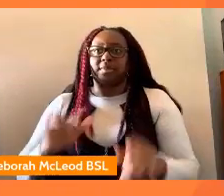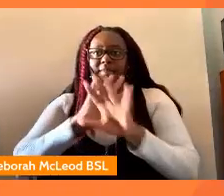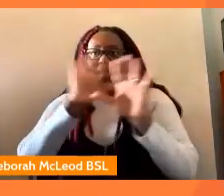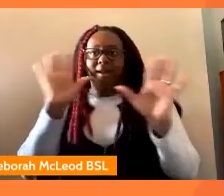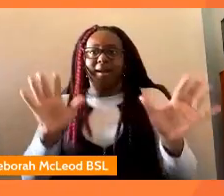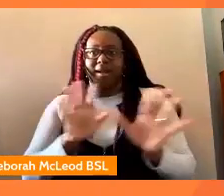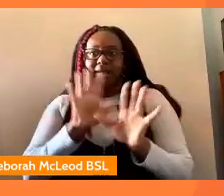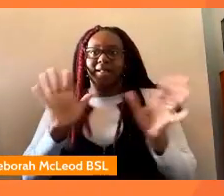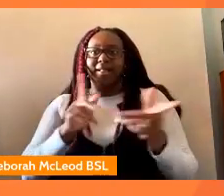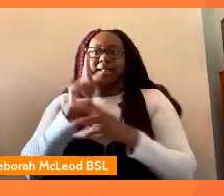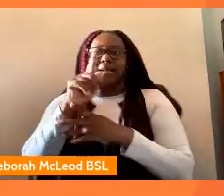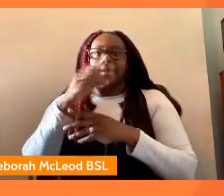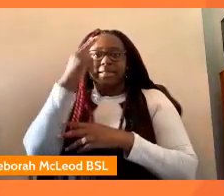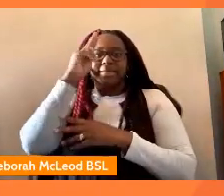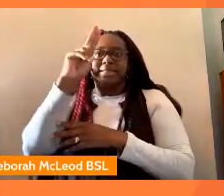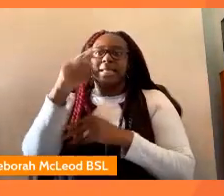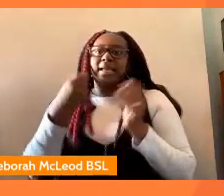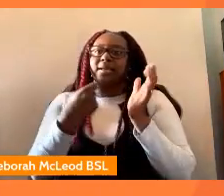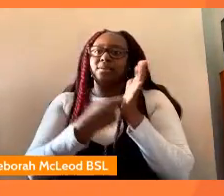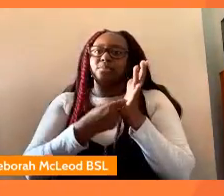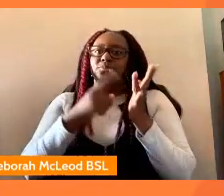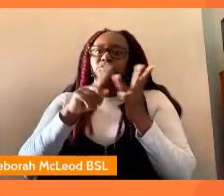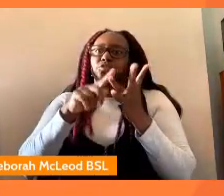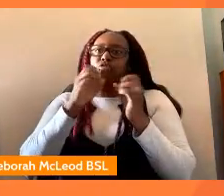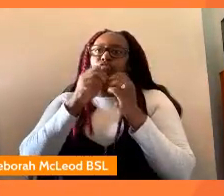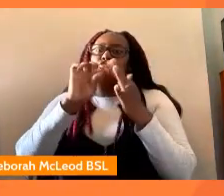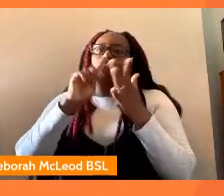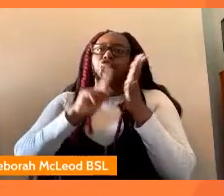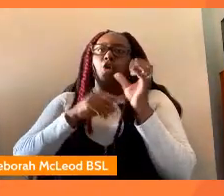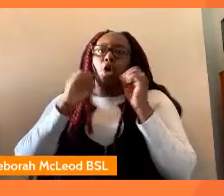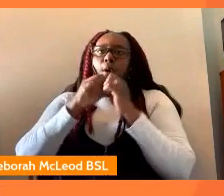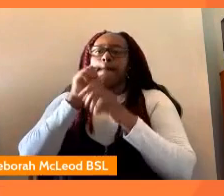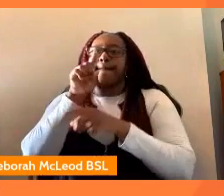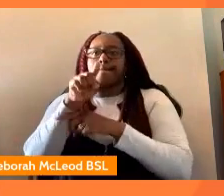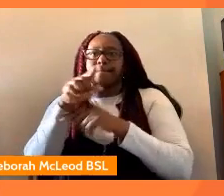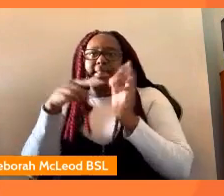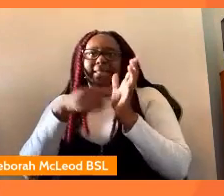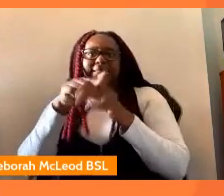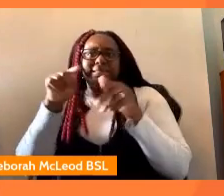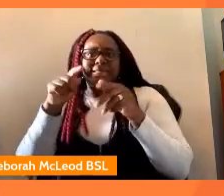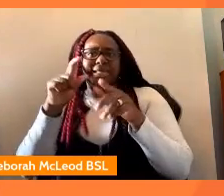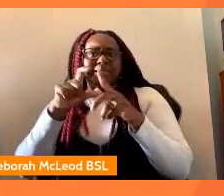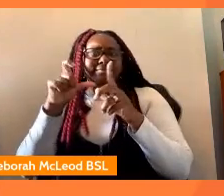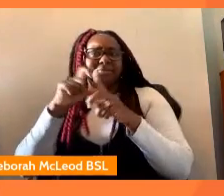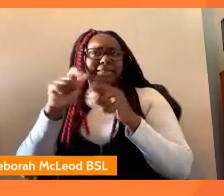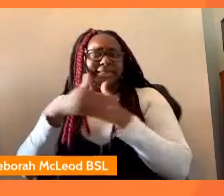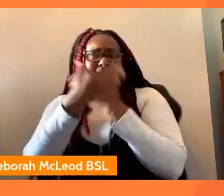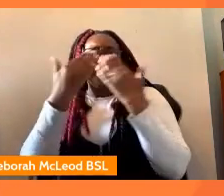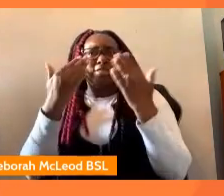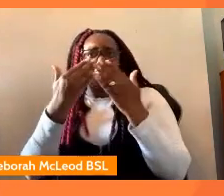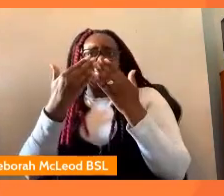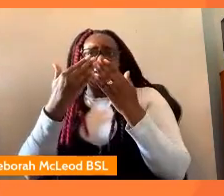Hi, everybody. I am Rob Lindsay, Head of Programmes for The Space. Welcome to Day 3 of our Digital Culture Talks Conference.